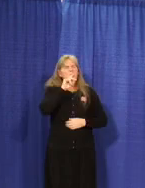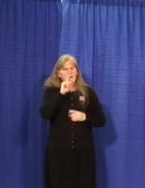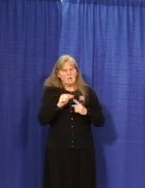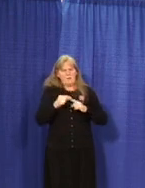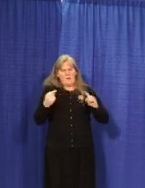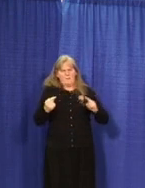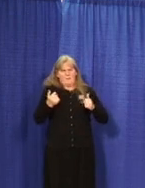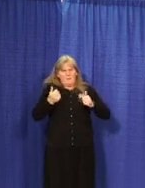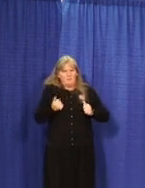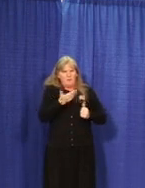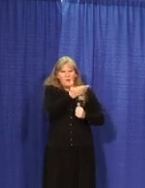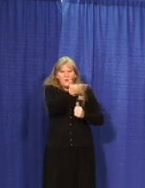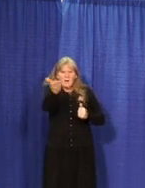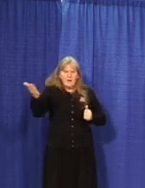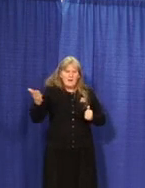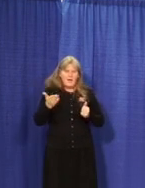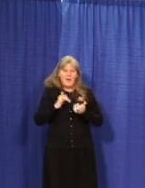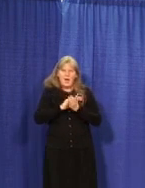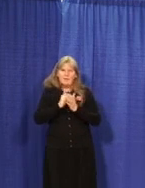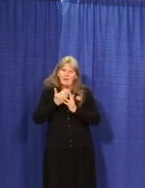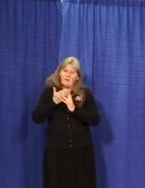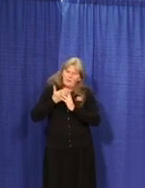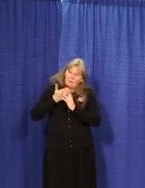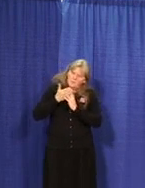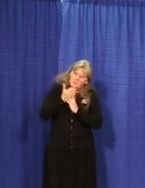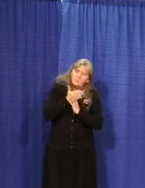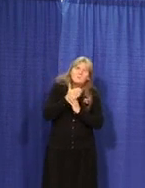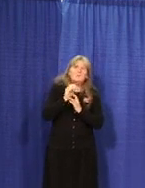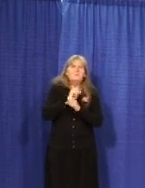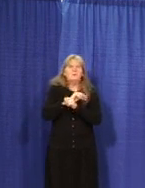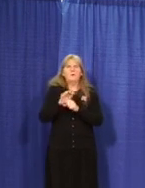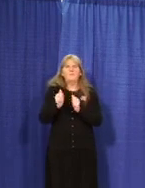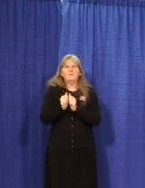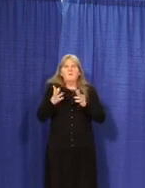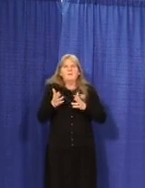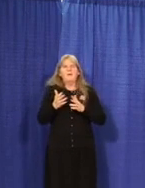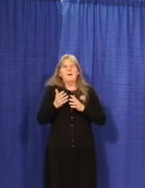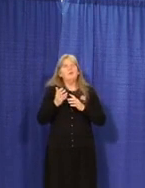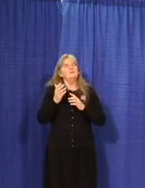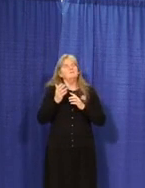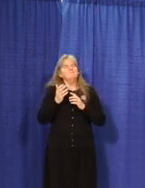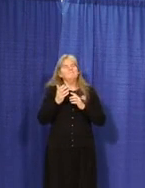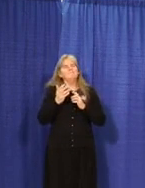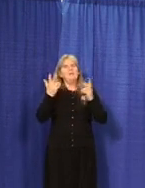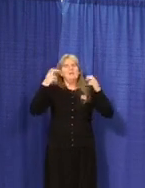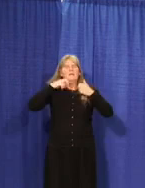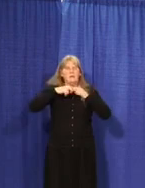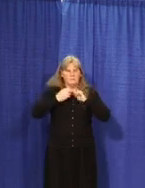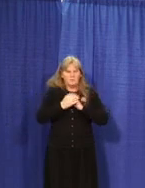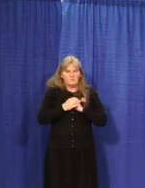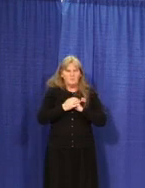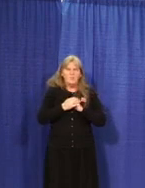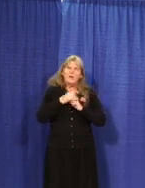I am trying to help us get through this pandemic with as little damage as possible, but we must, must, do the right